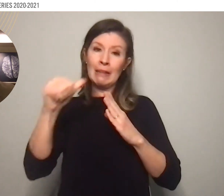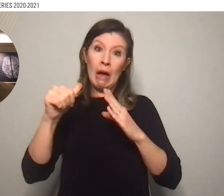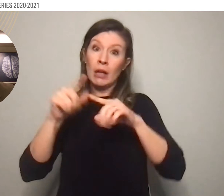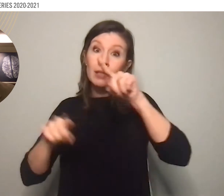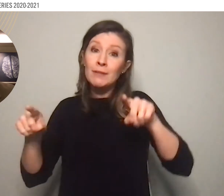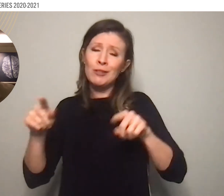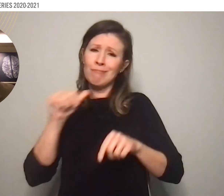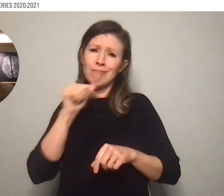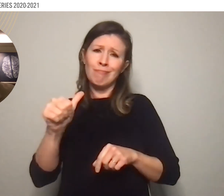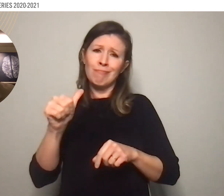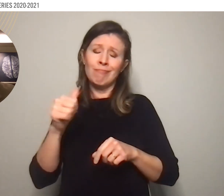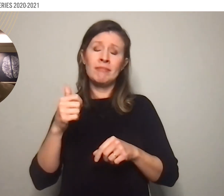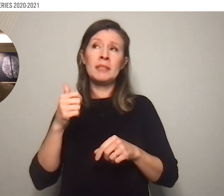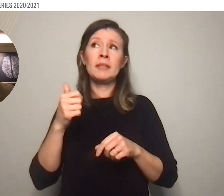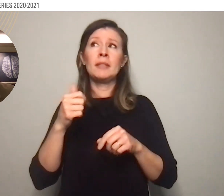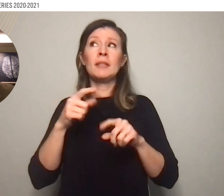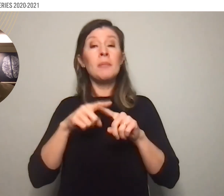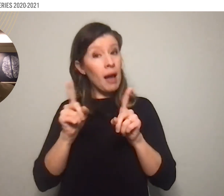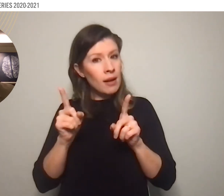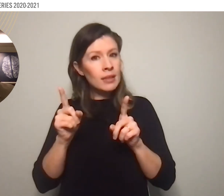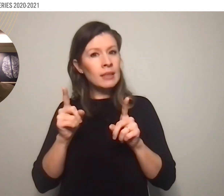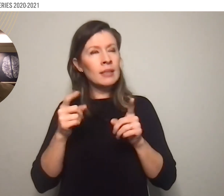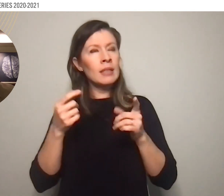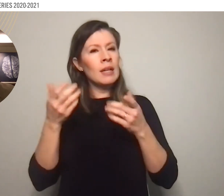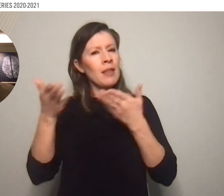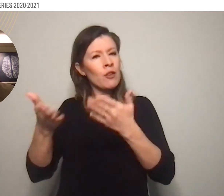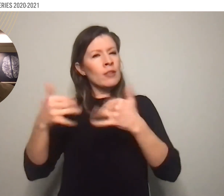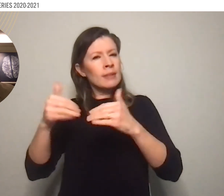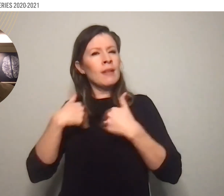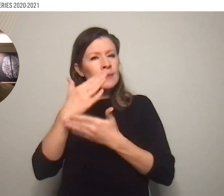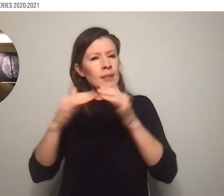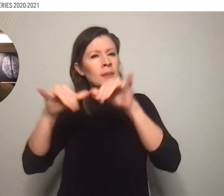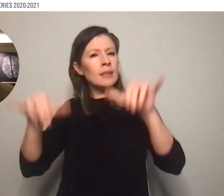Uh, not crazy diverse or anything like that but I will say there were some systems put in place